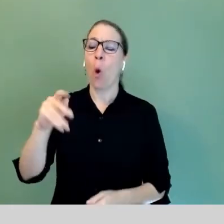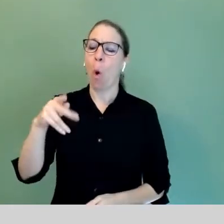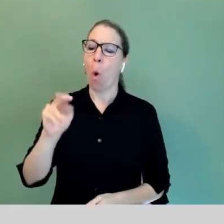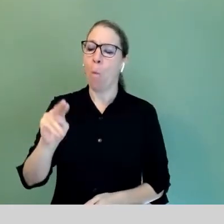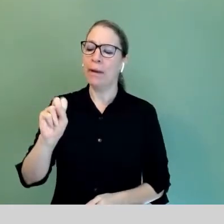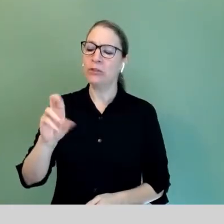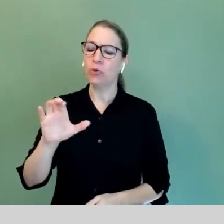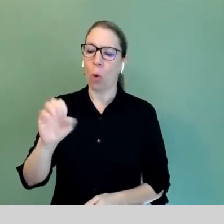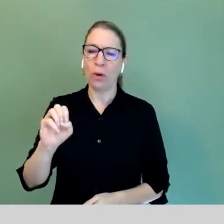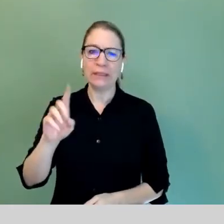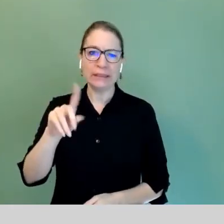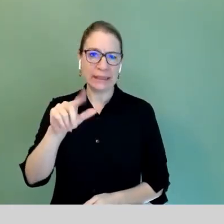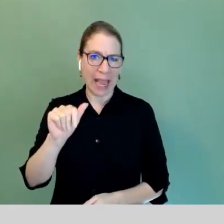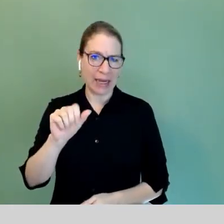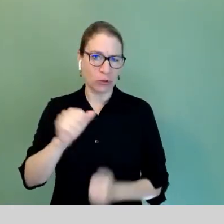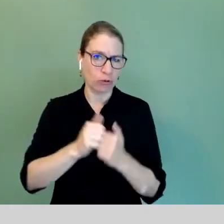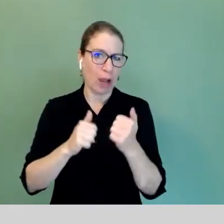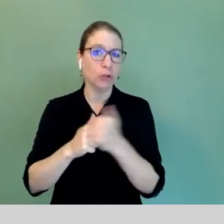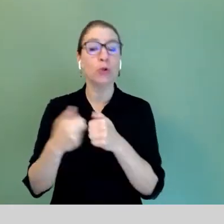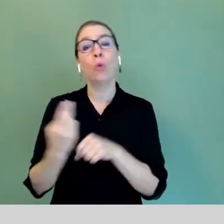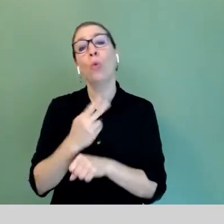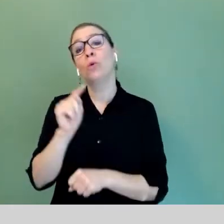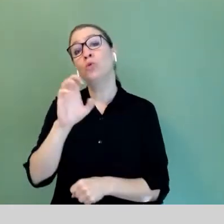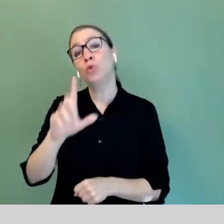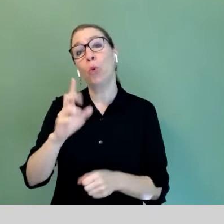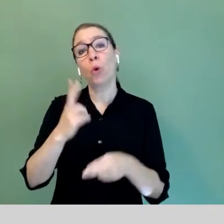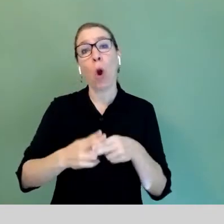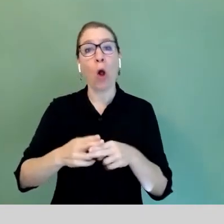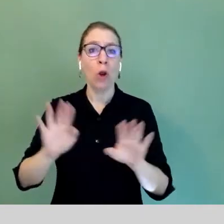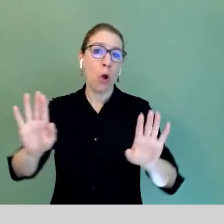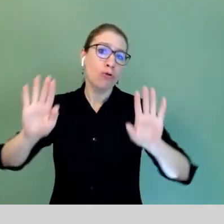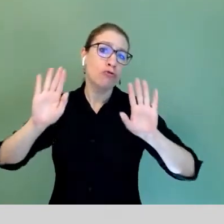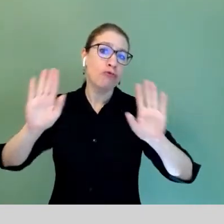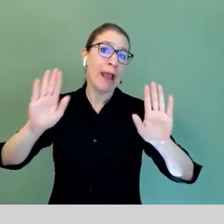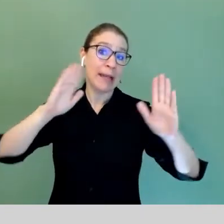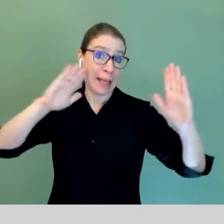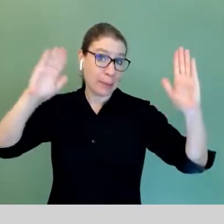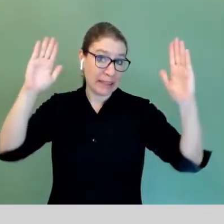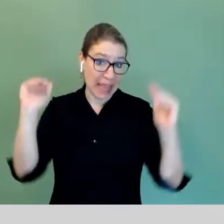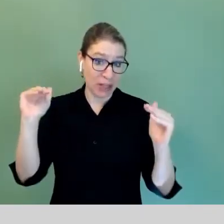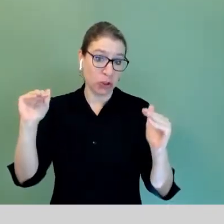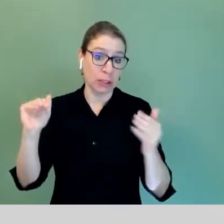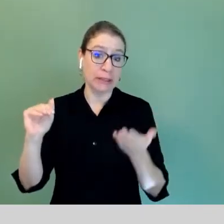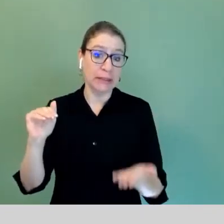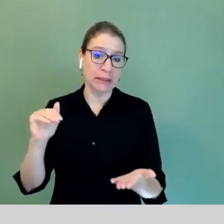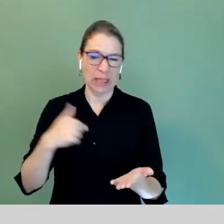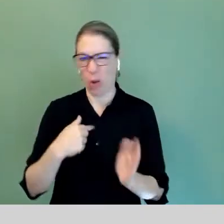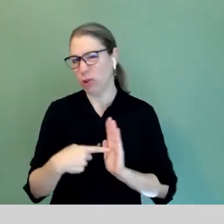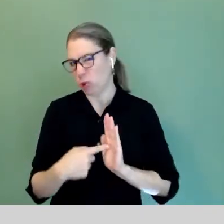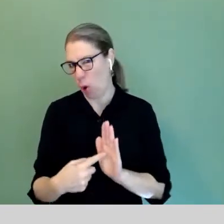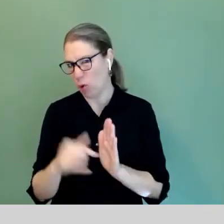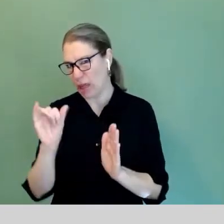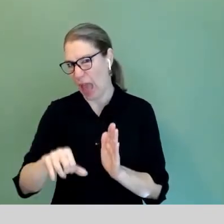specifically on a tool called Great Expectations, which I'm actually going to show you later on.